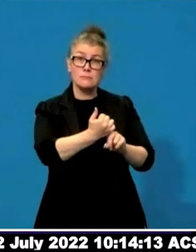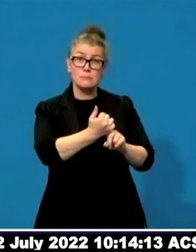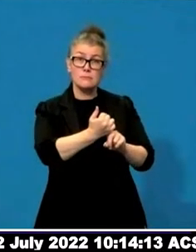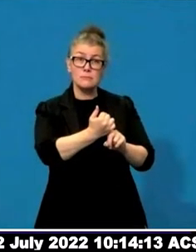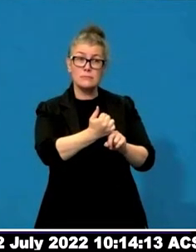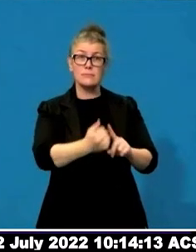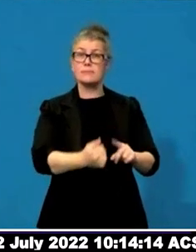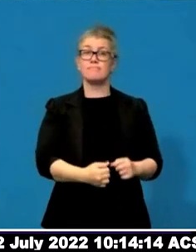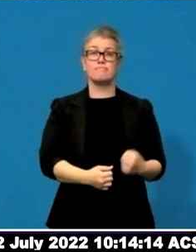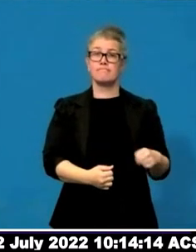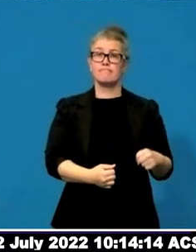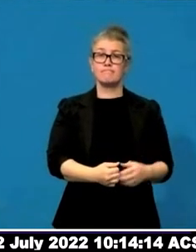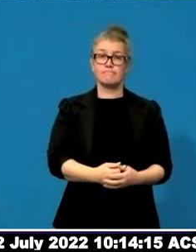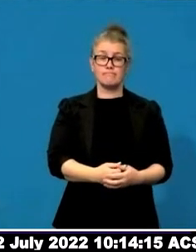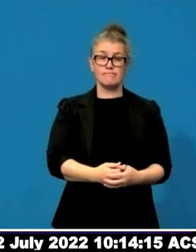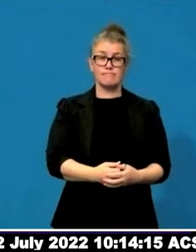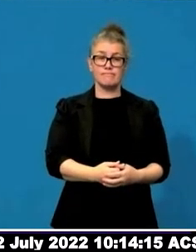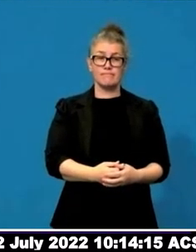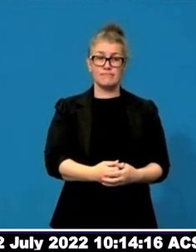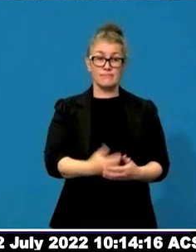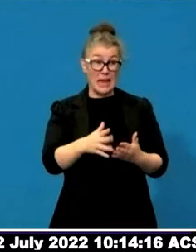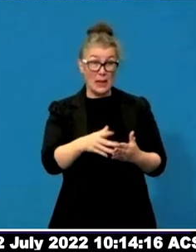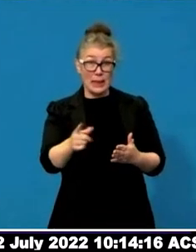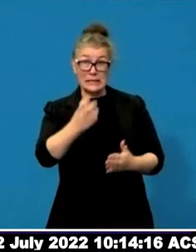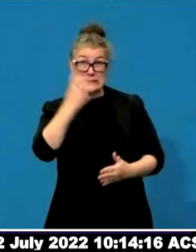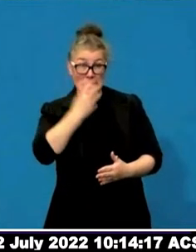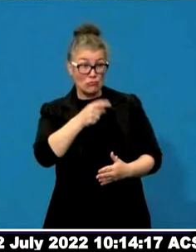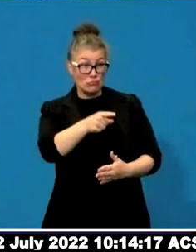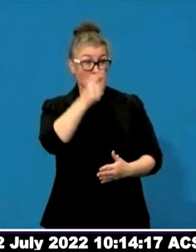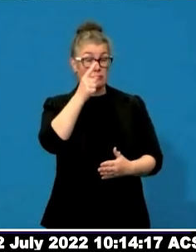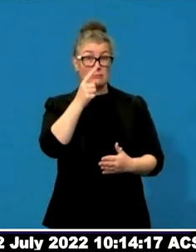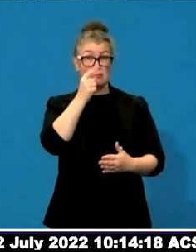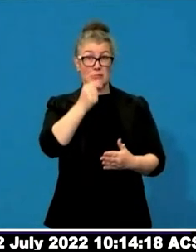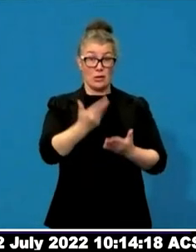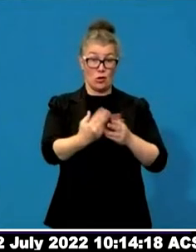And how dangerous it can be on the main street? Em is nodding.